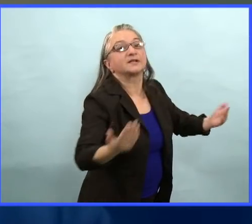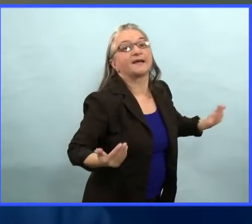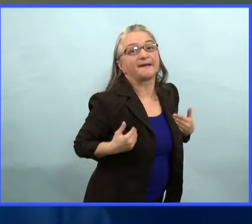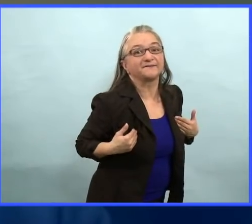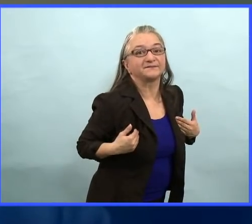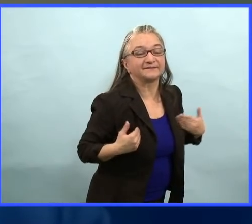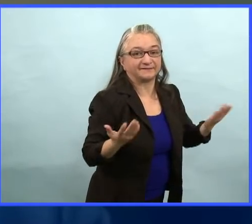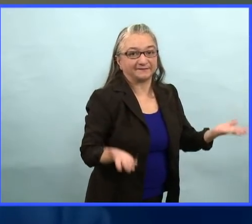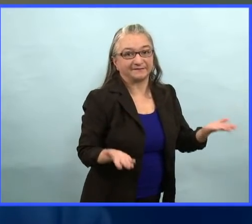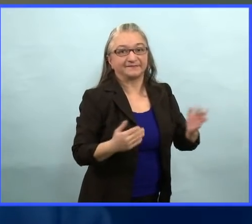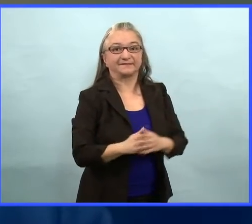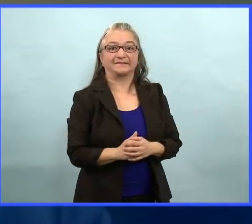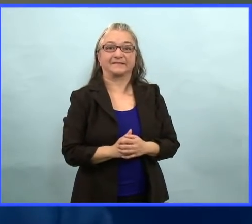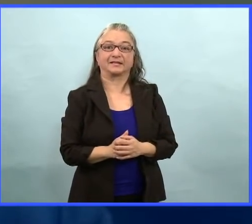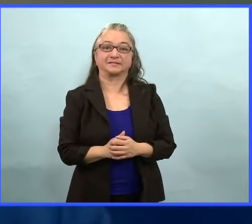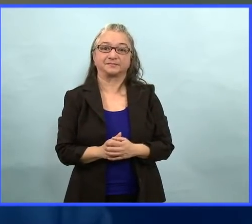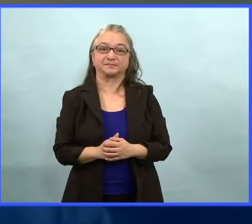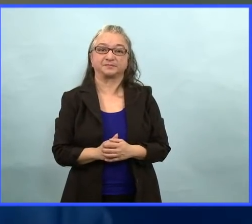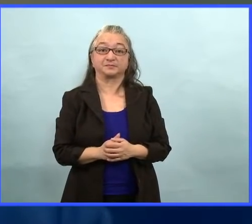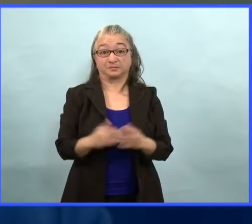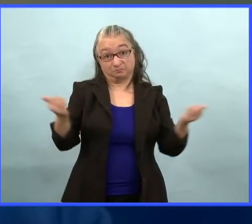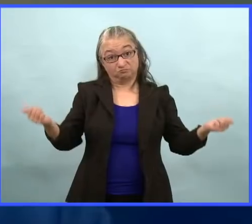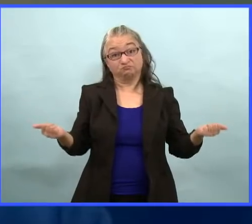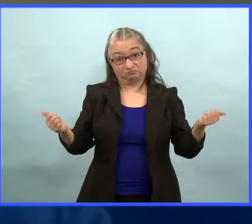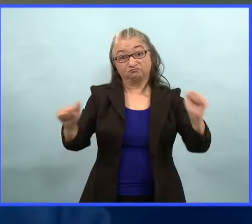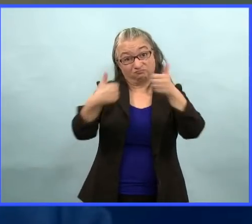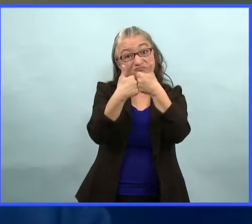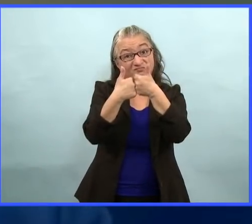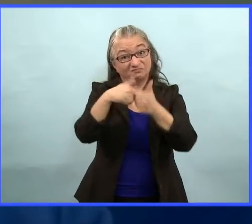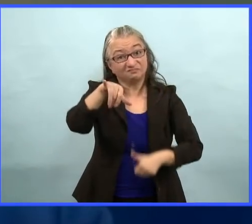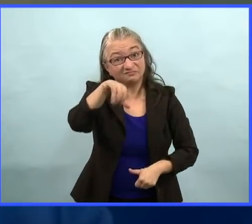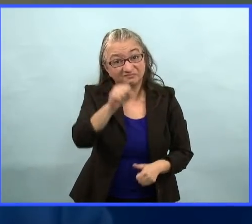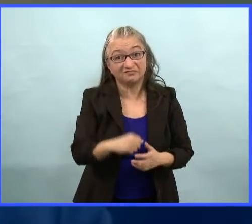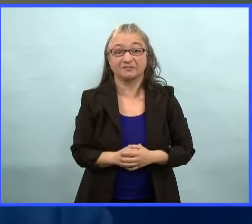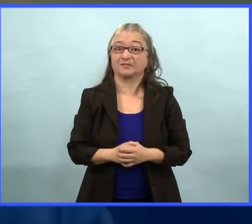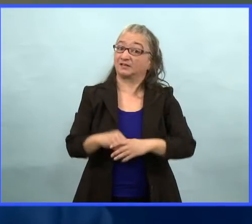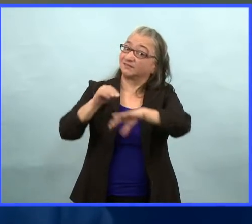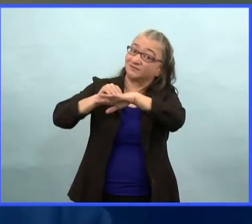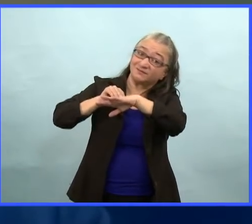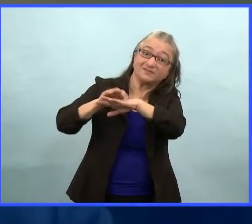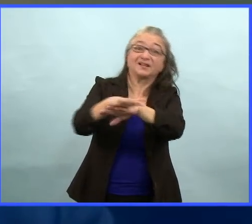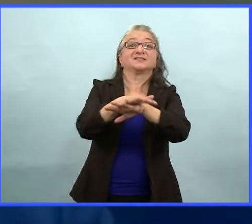facing of the of the impact on our health care system so i'm not really specifically i'm using